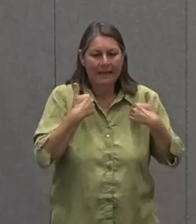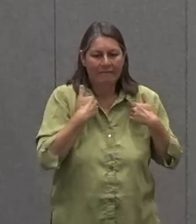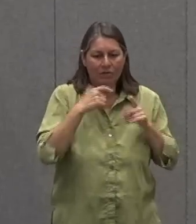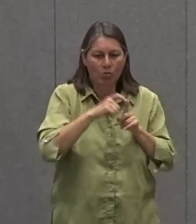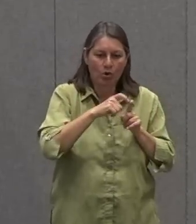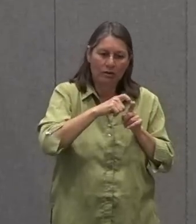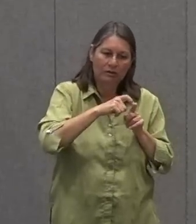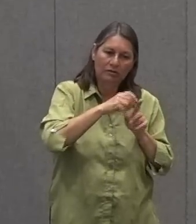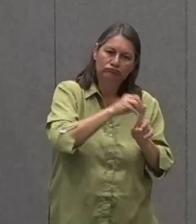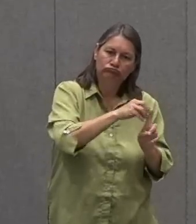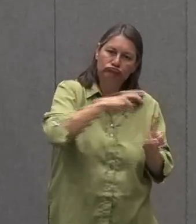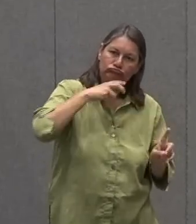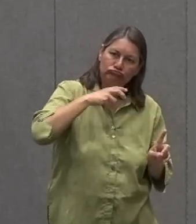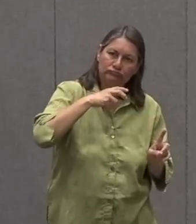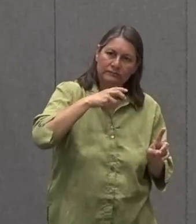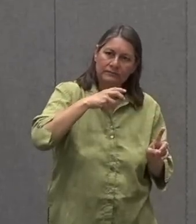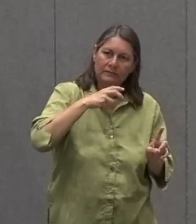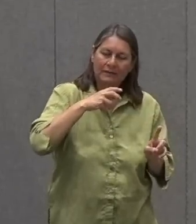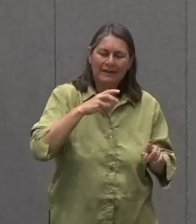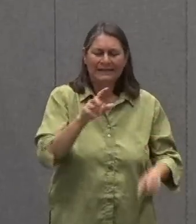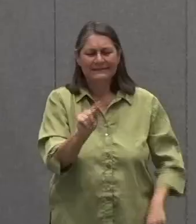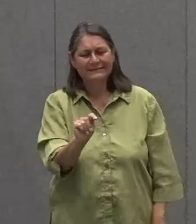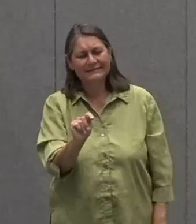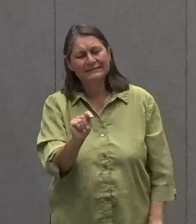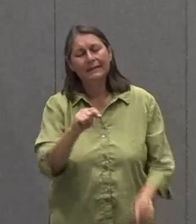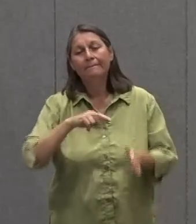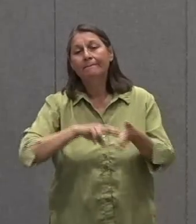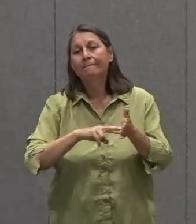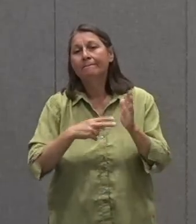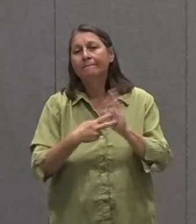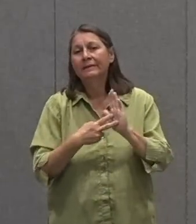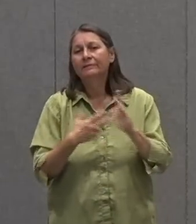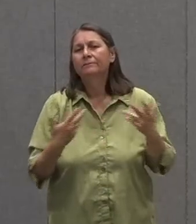What do you think that T stands for on this chart?